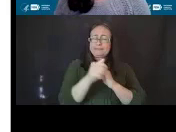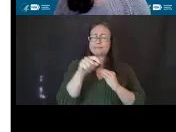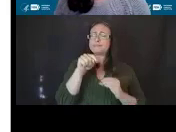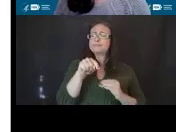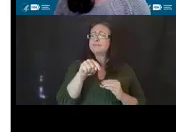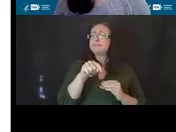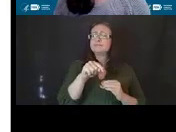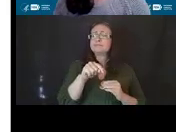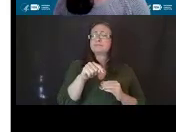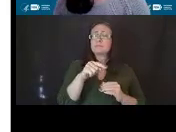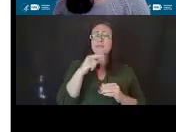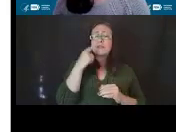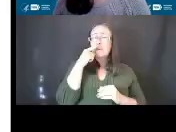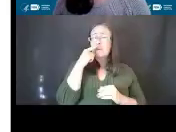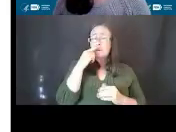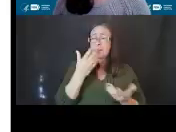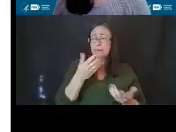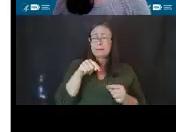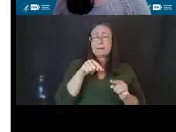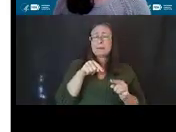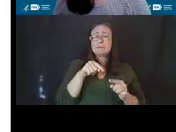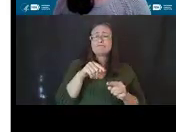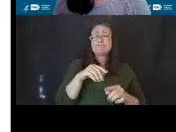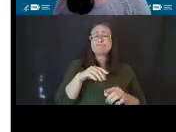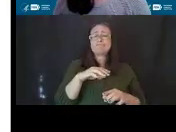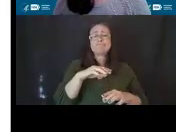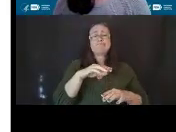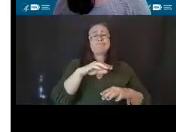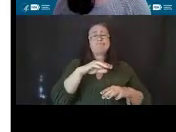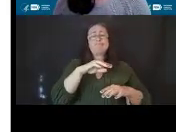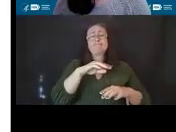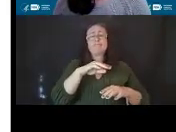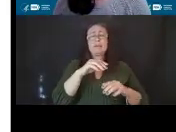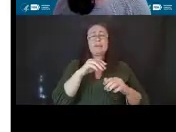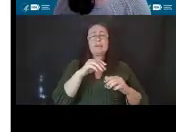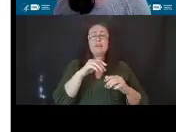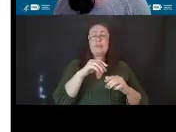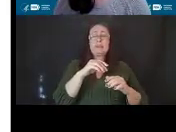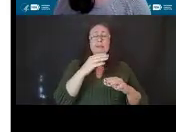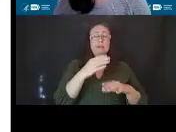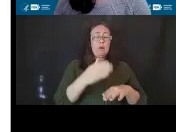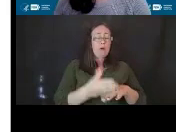then perhaps it's not yet a good time to bring on postdocs on your team,